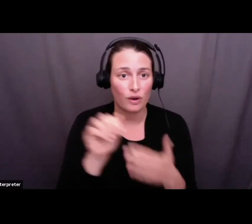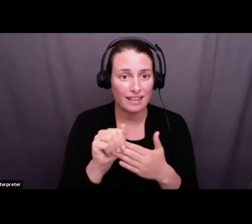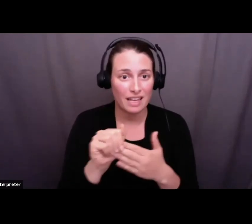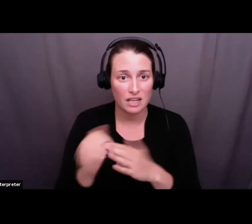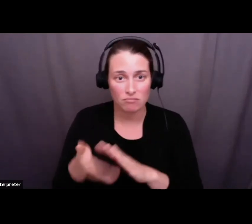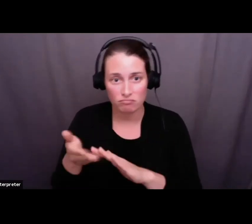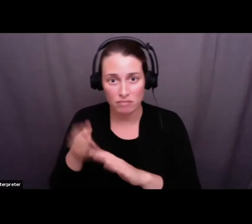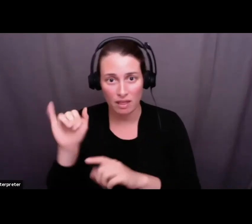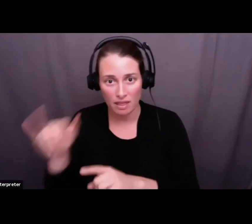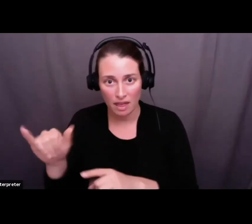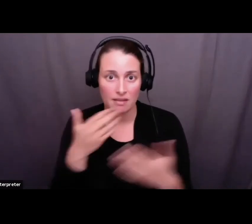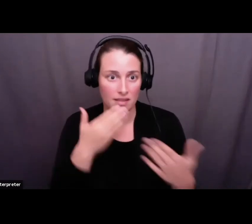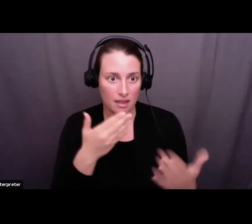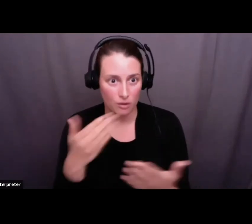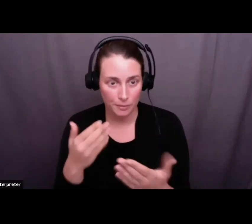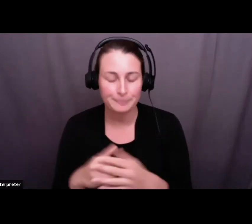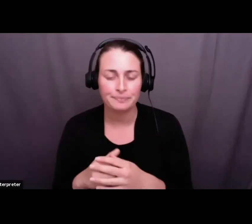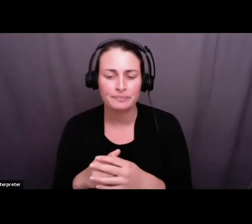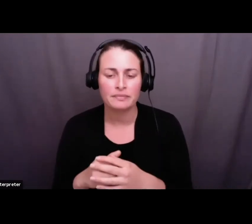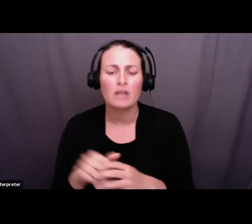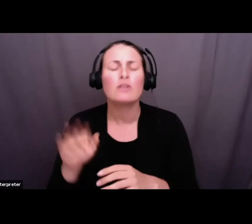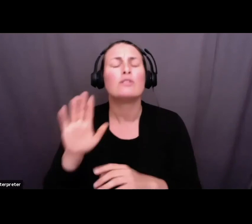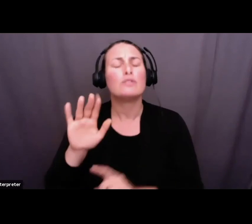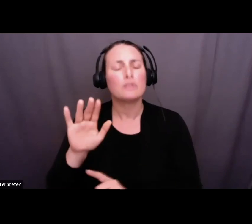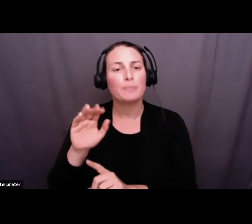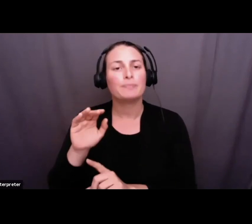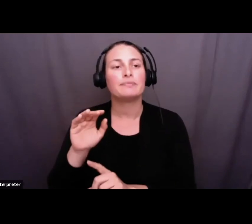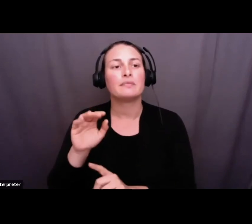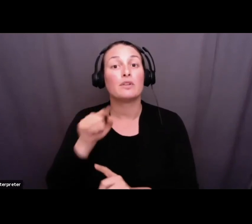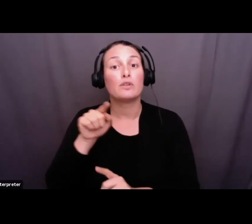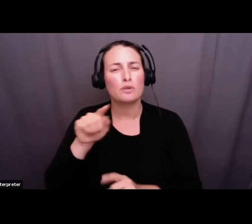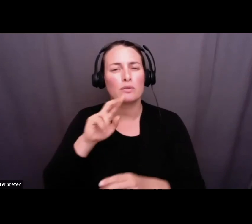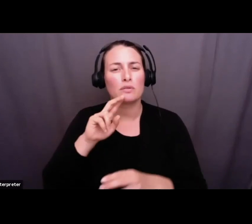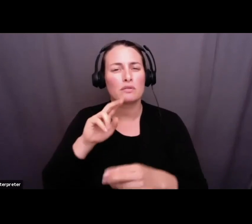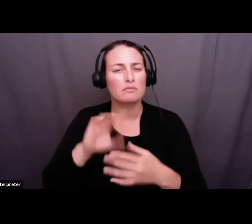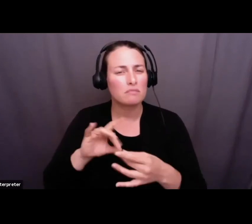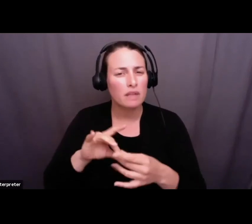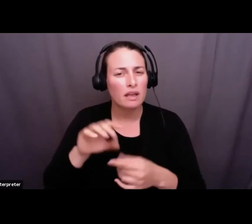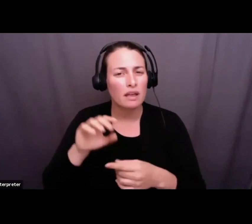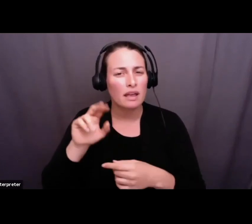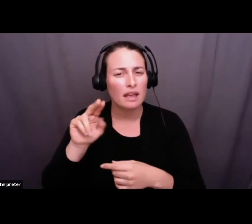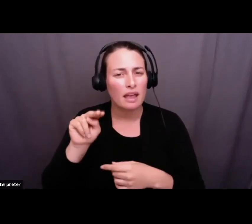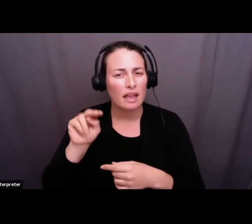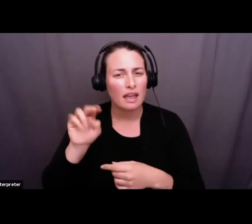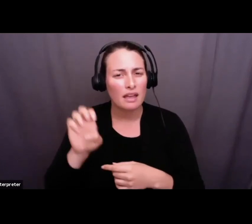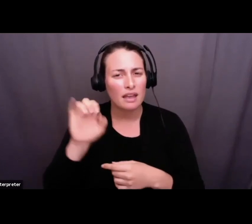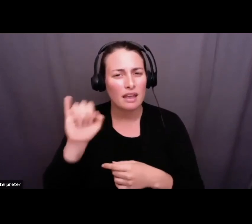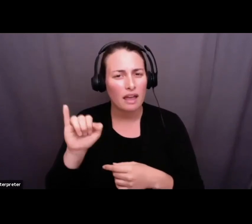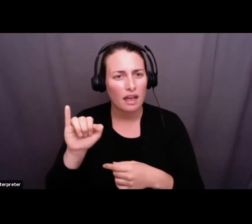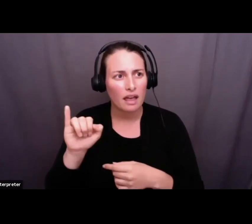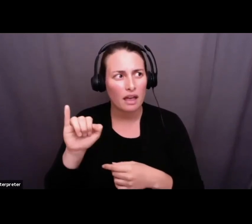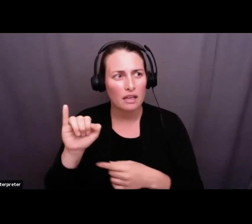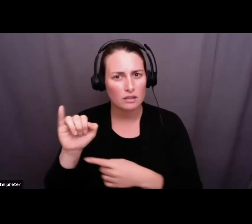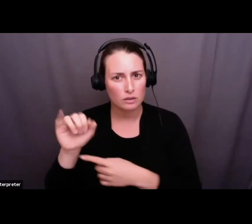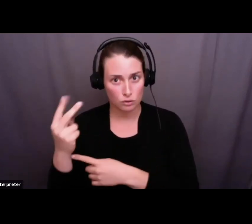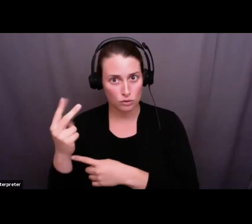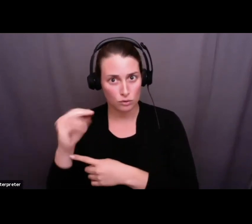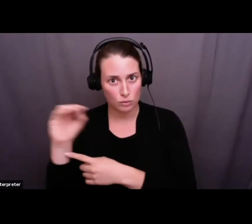NEI is about, I believe you said it’s about 2%, and so sometimes it’s hard to get our